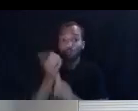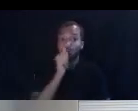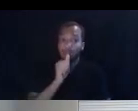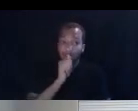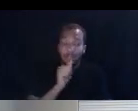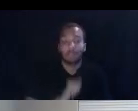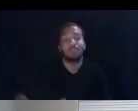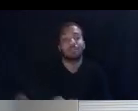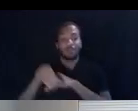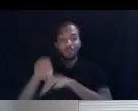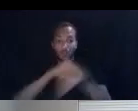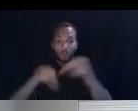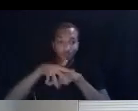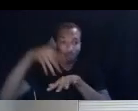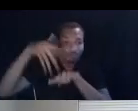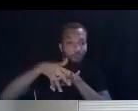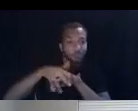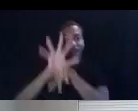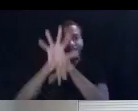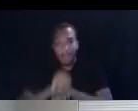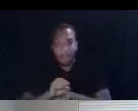and connection across diverse communities and lived experiences.